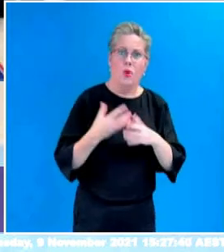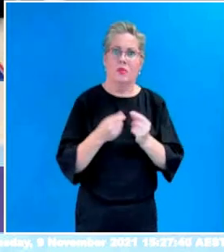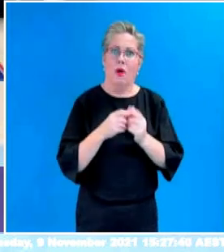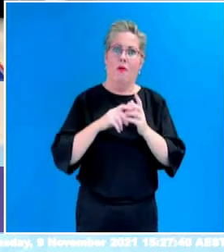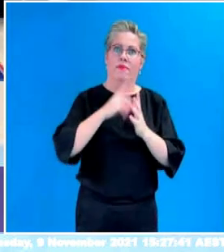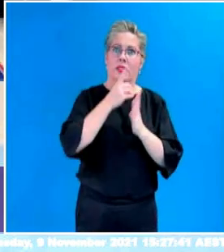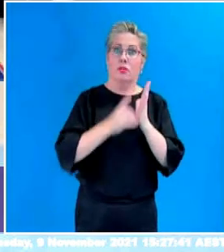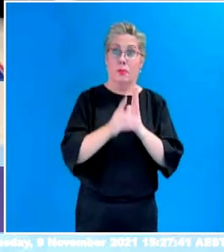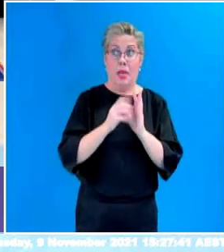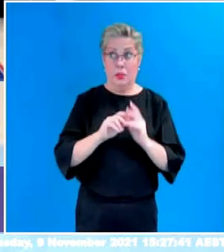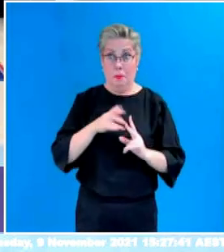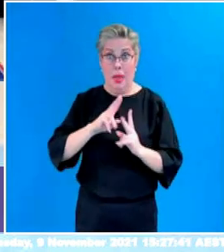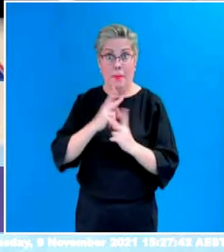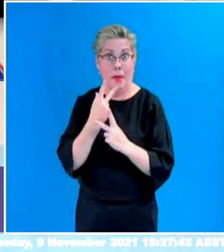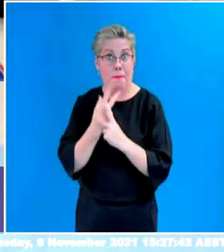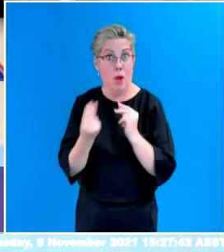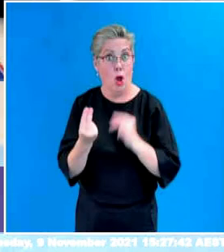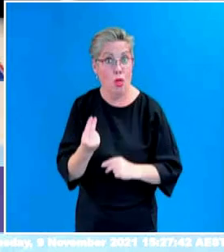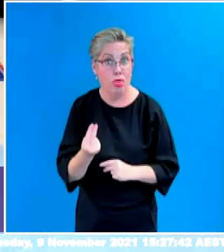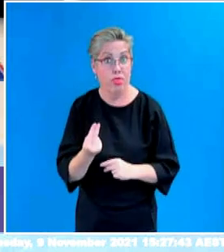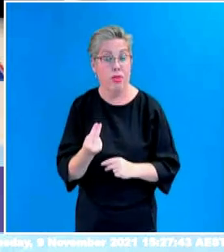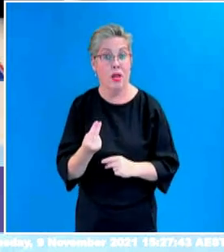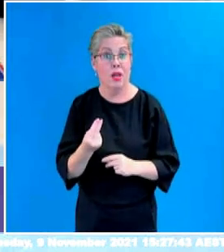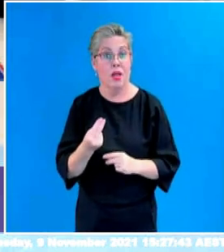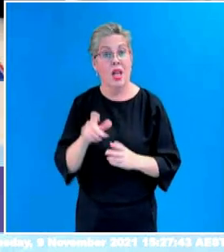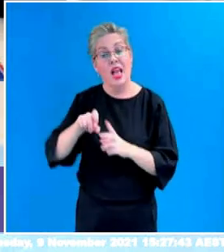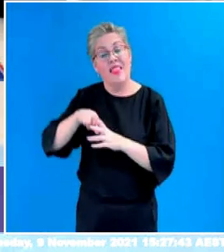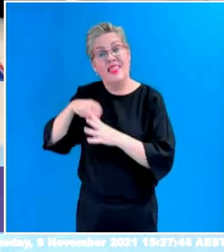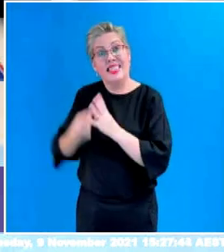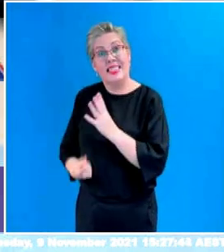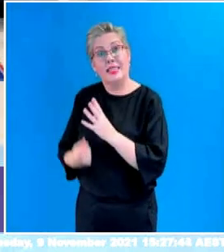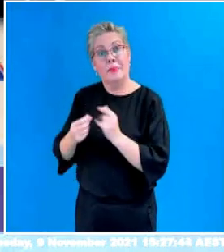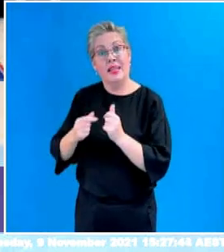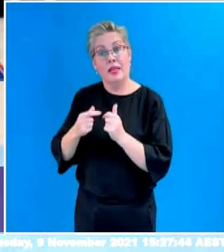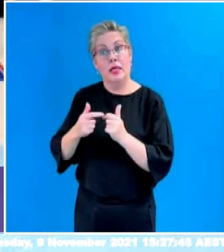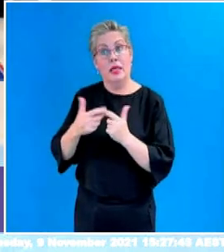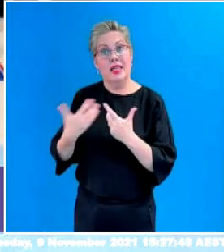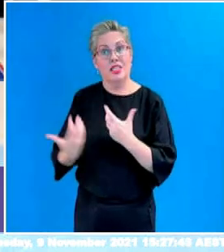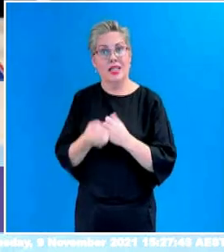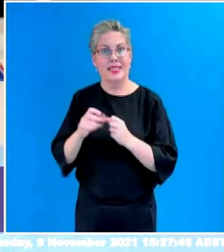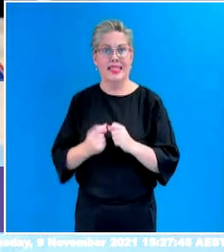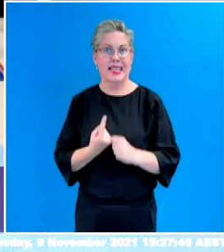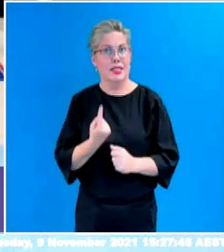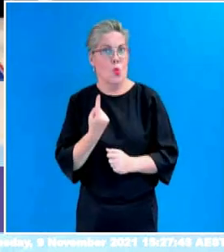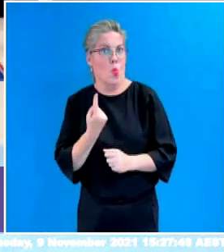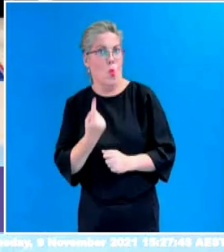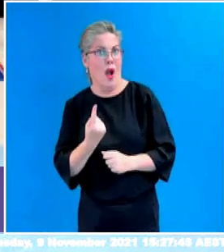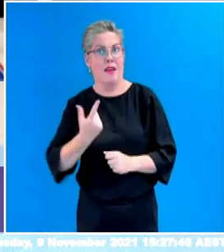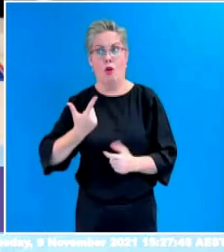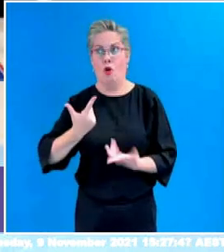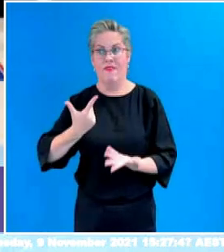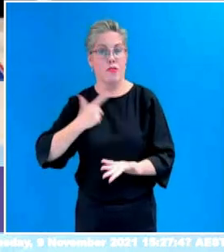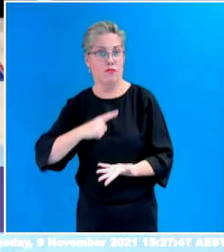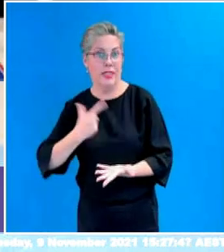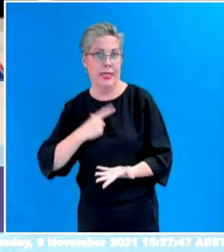It just has to --- the disability aspect just has to be one of the grounds, the race discrimination just has to be one of the grounds.